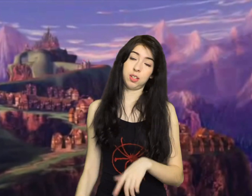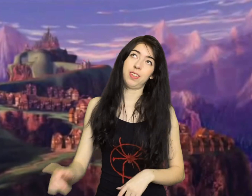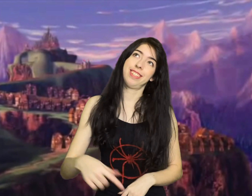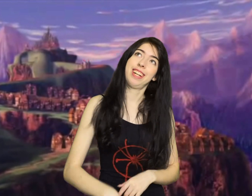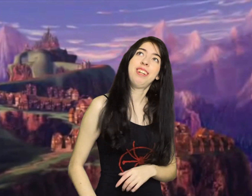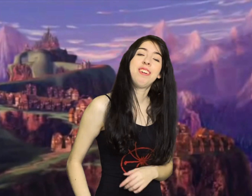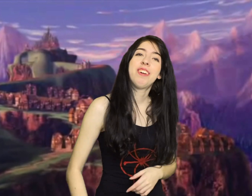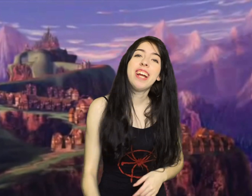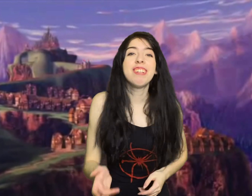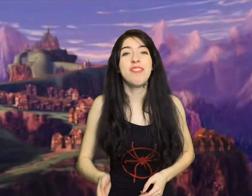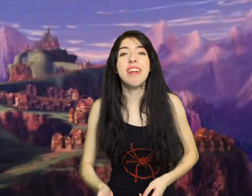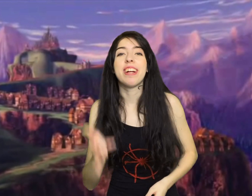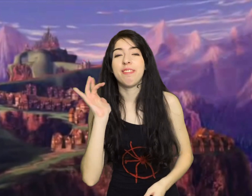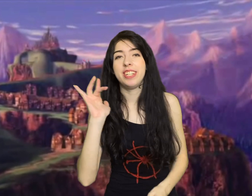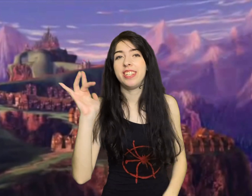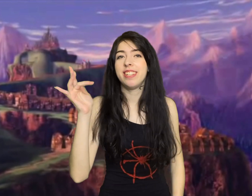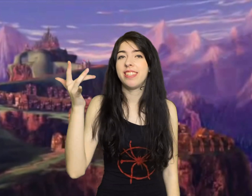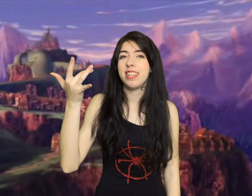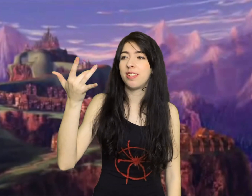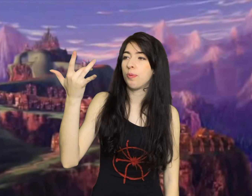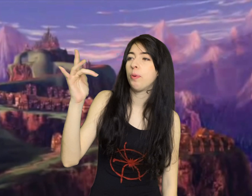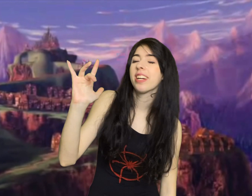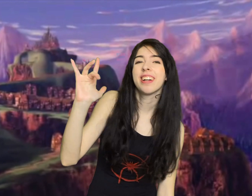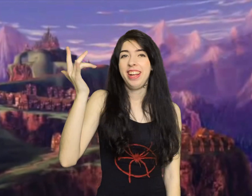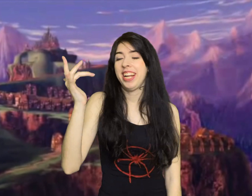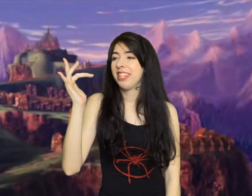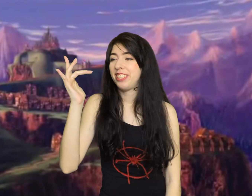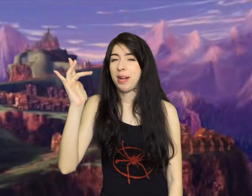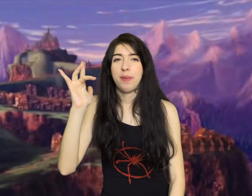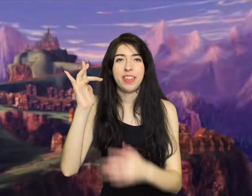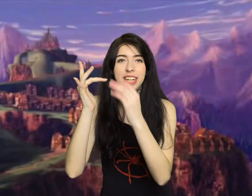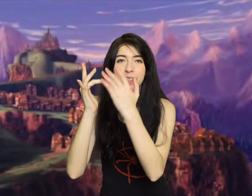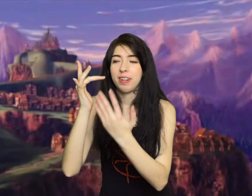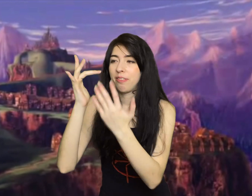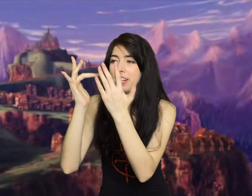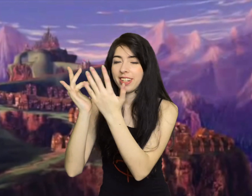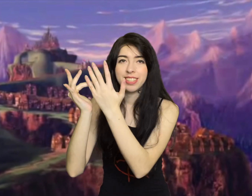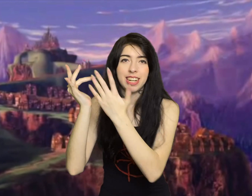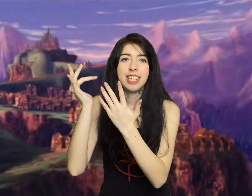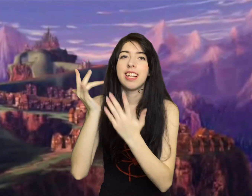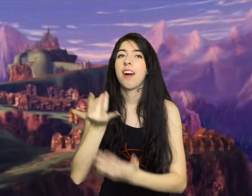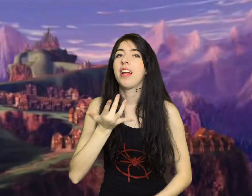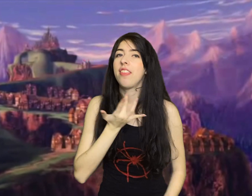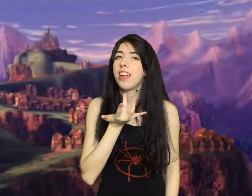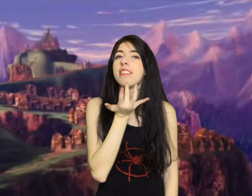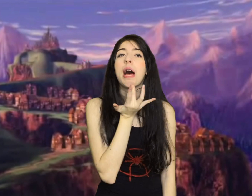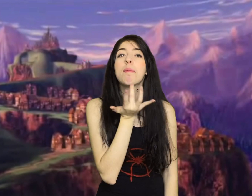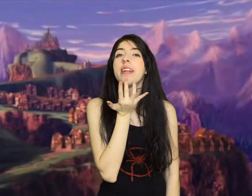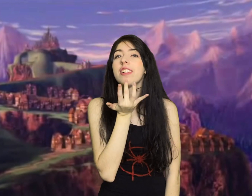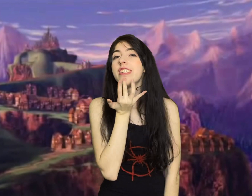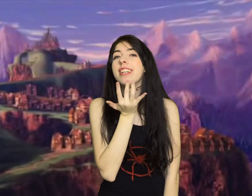and the only sign you don't know there is FAVORITE which is this weird handshape with like your middle finger extending down and then tapping your chin